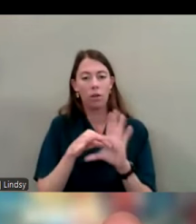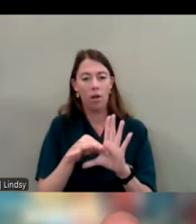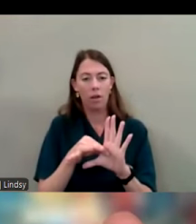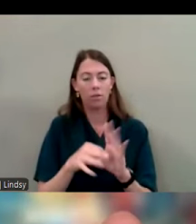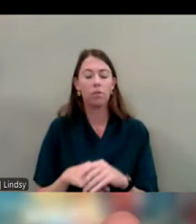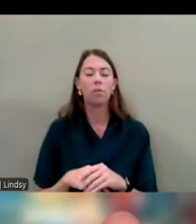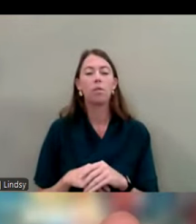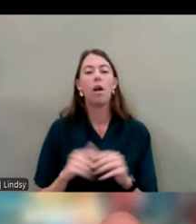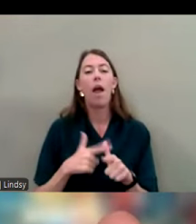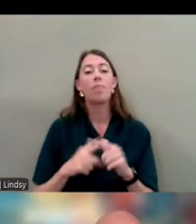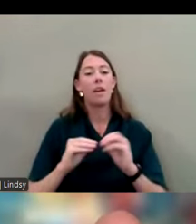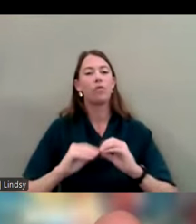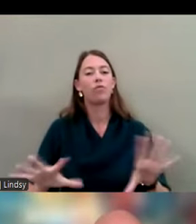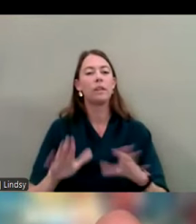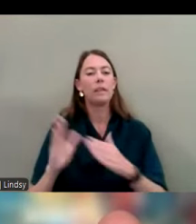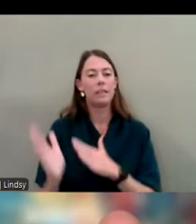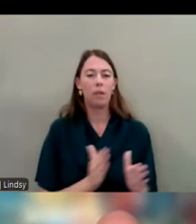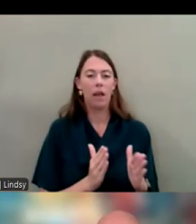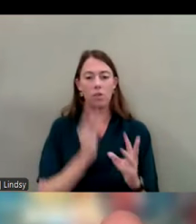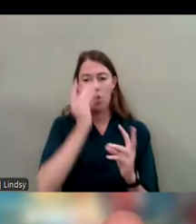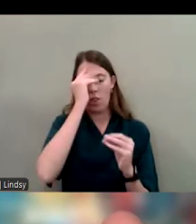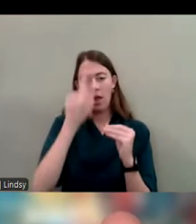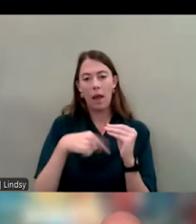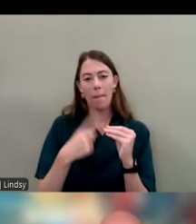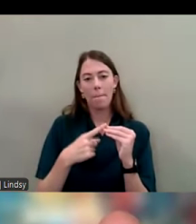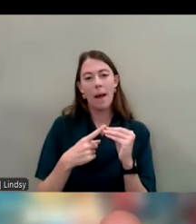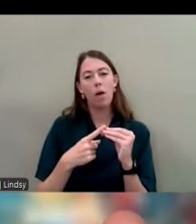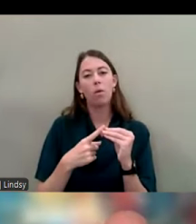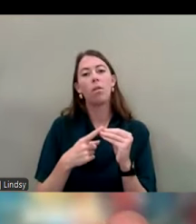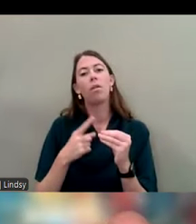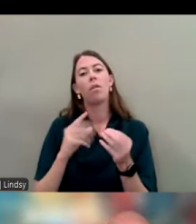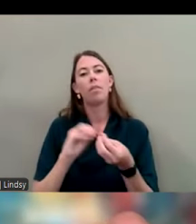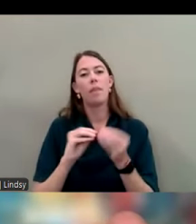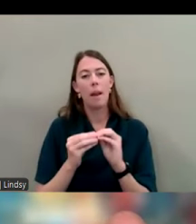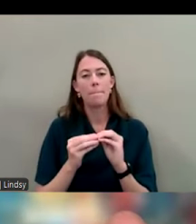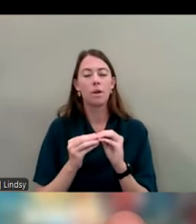consider accessibility metrics. What scores are you getting from automated testing? What has been